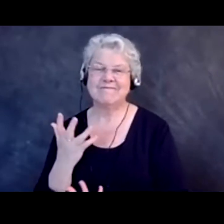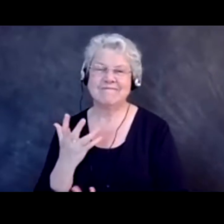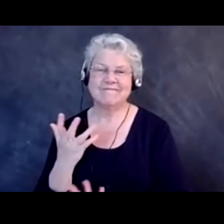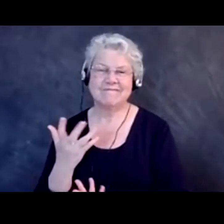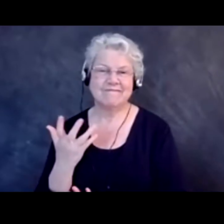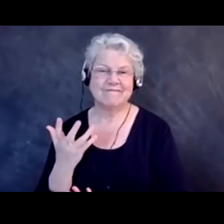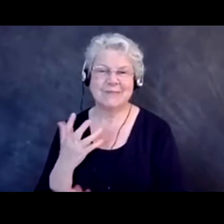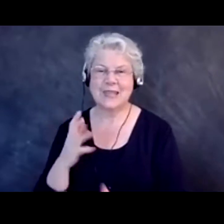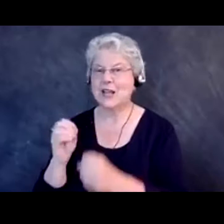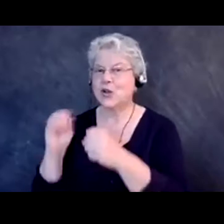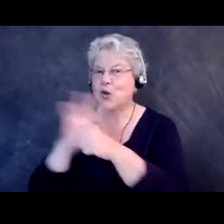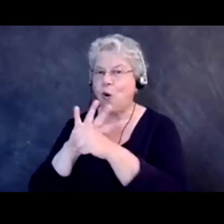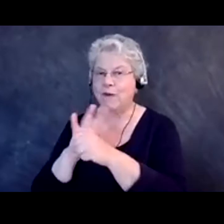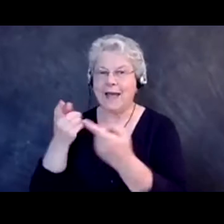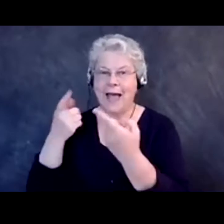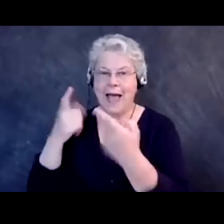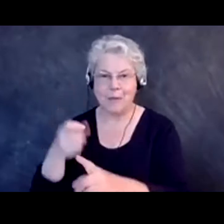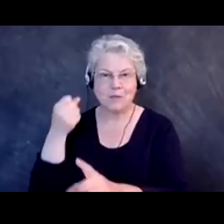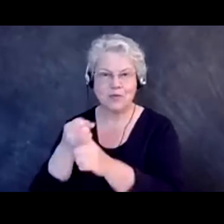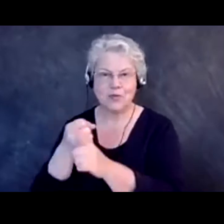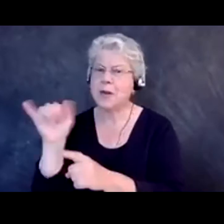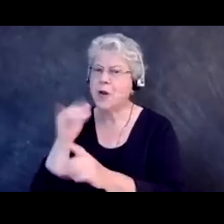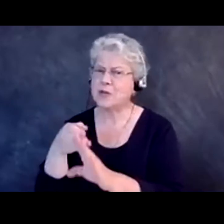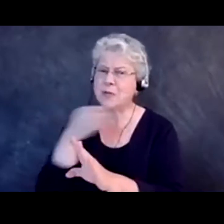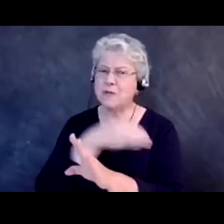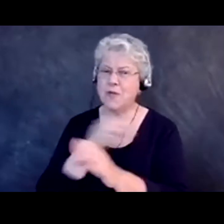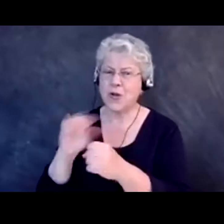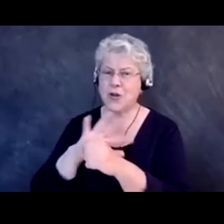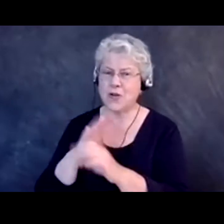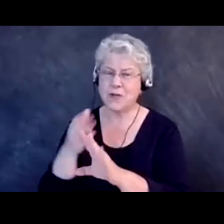COVID happened, but even prior to COVID, we had somebody leave the planning team,